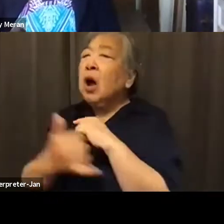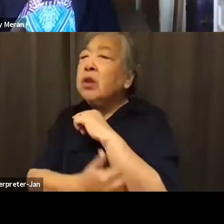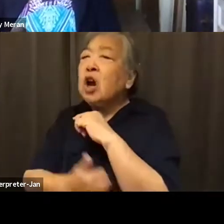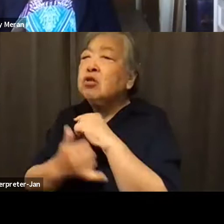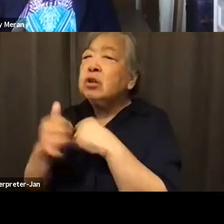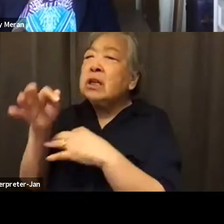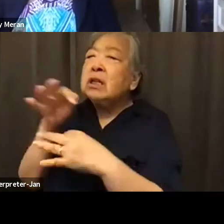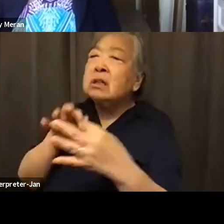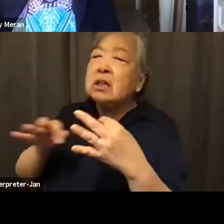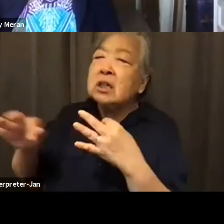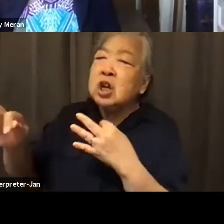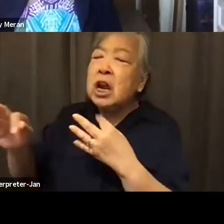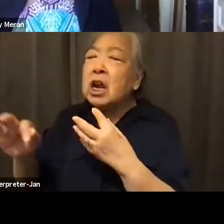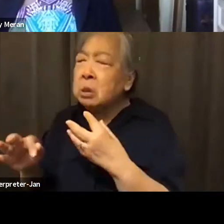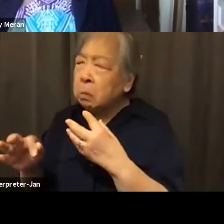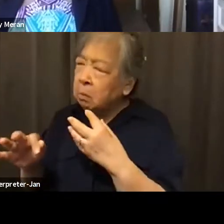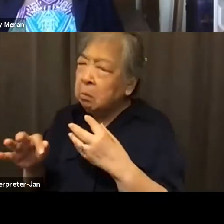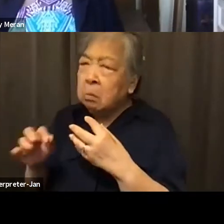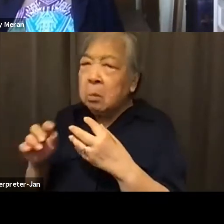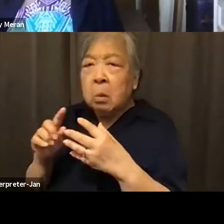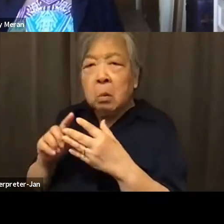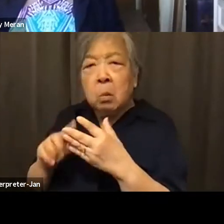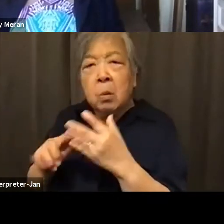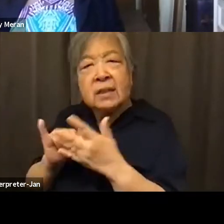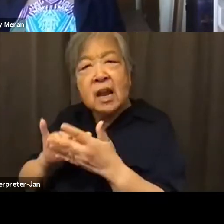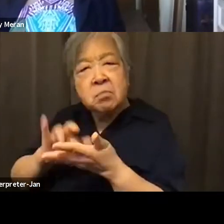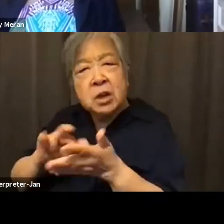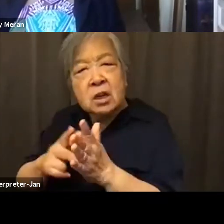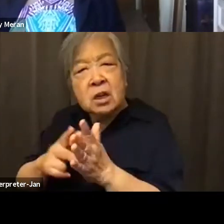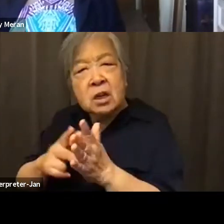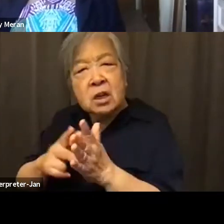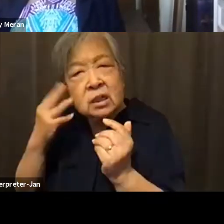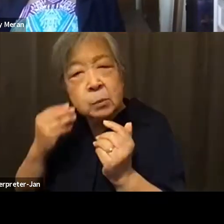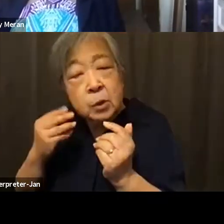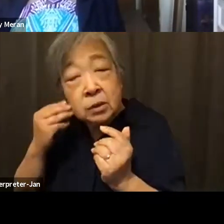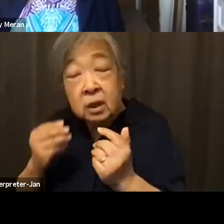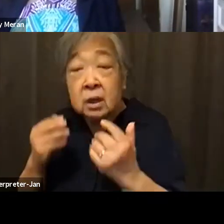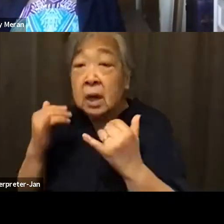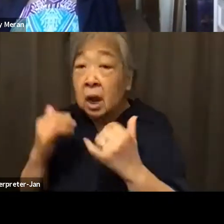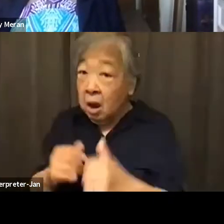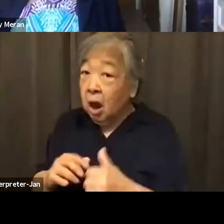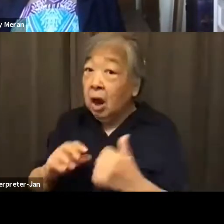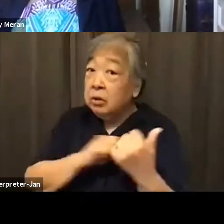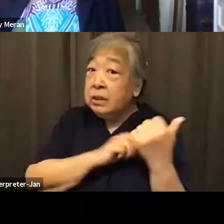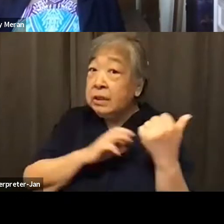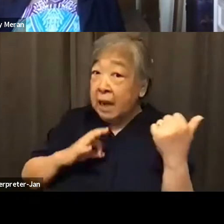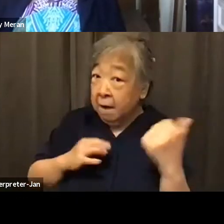So I'm joined by my colleague Johileny Merán of Mobility International USA, and we're so